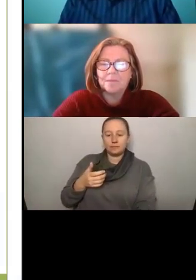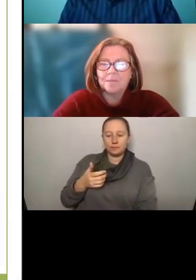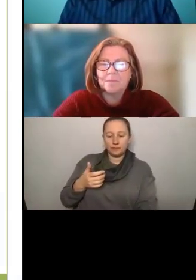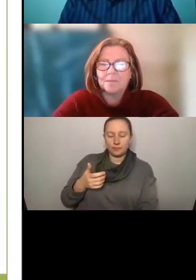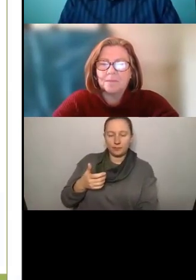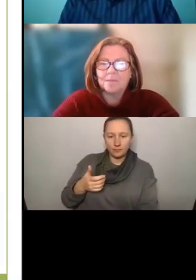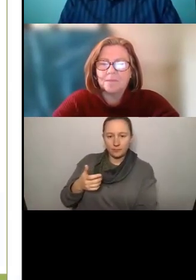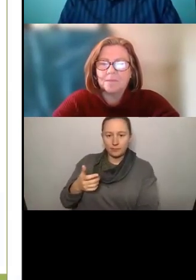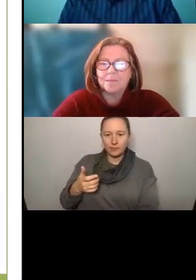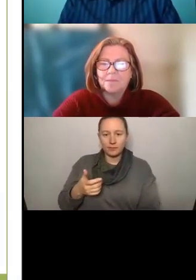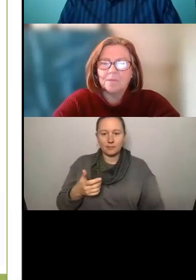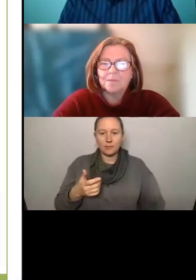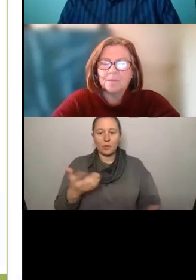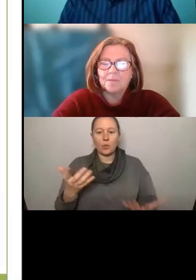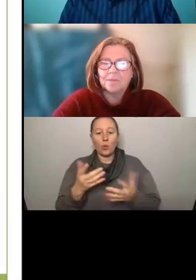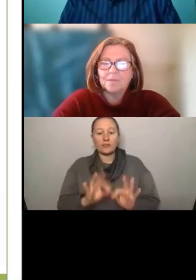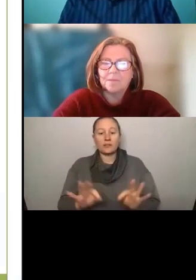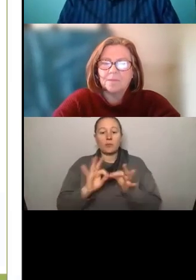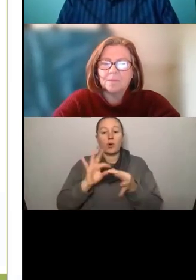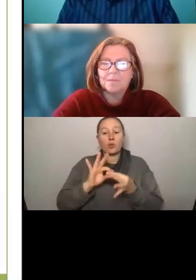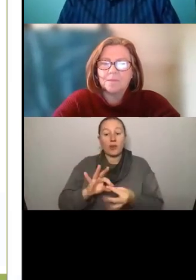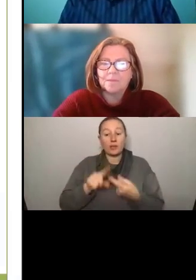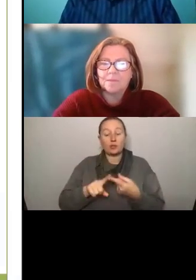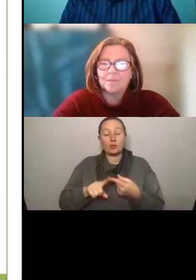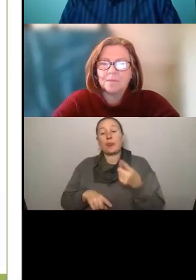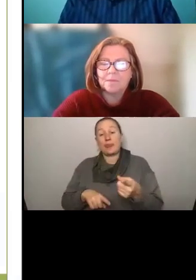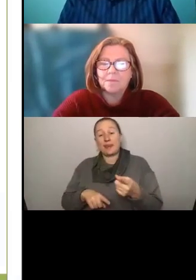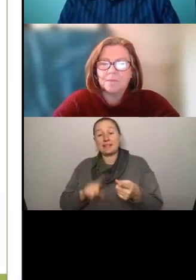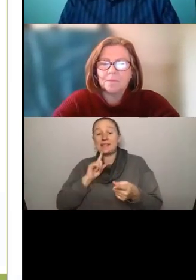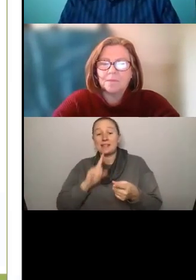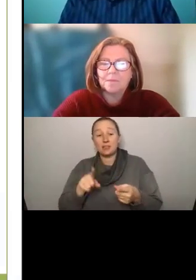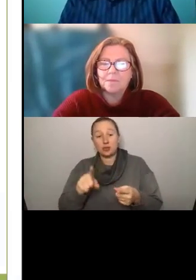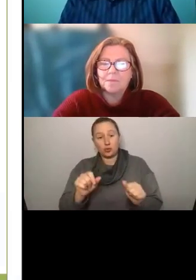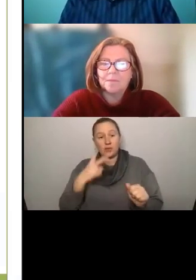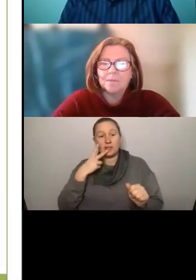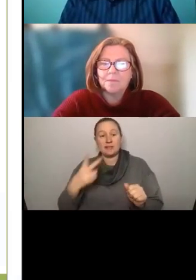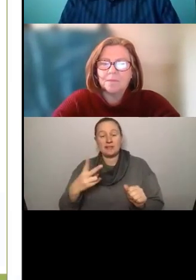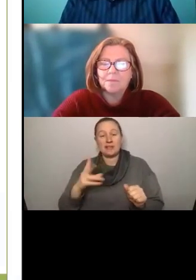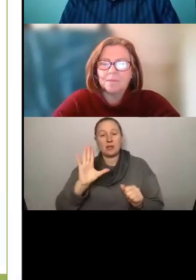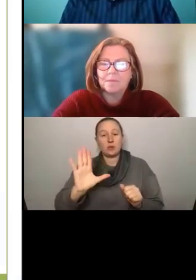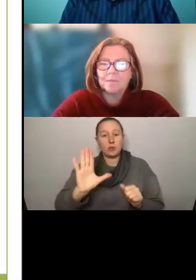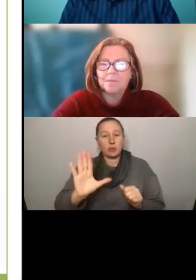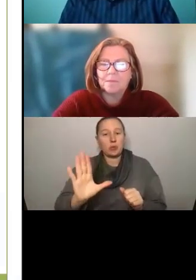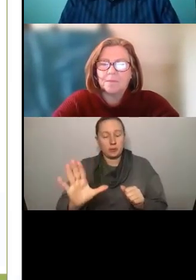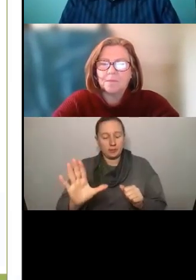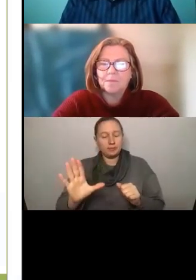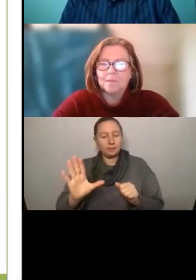is while you can see your institution's profile,